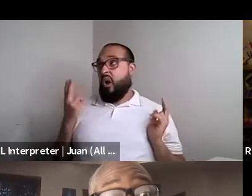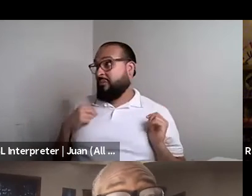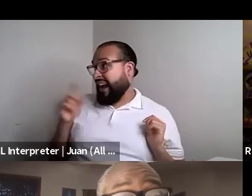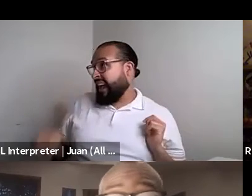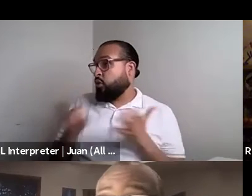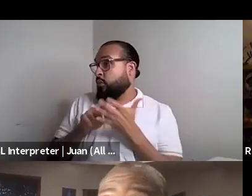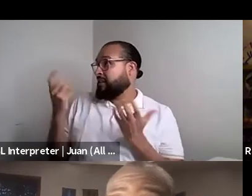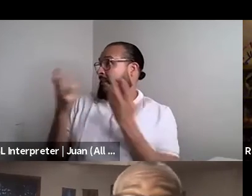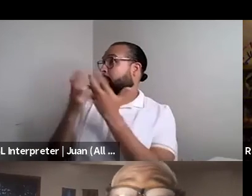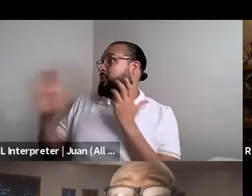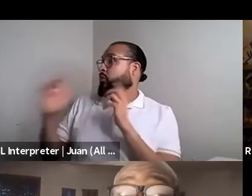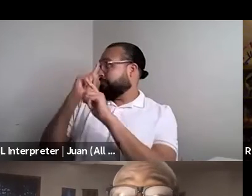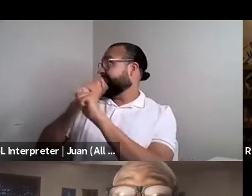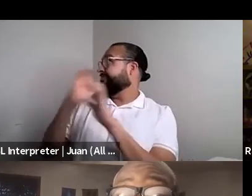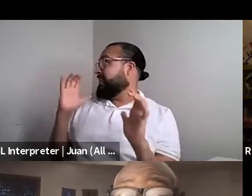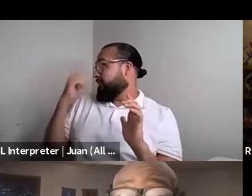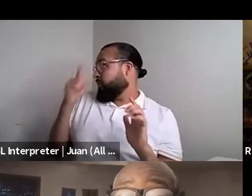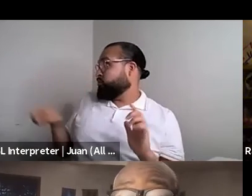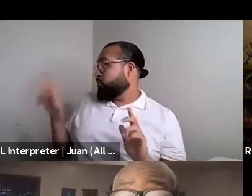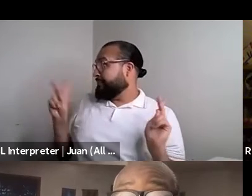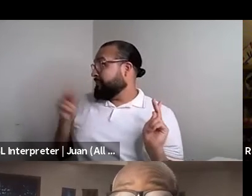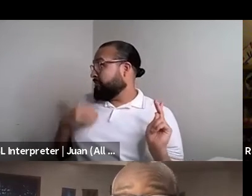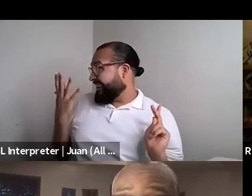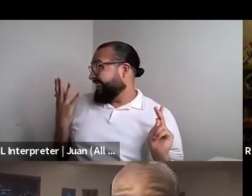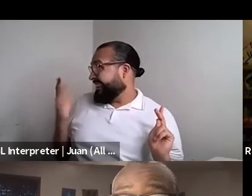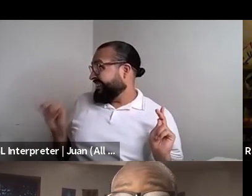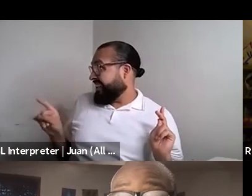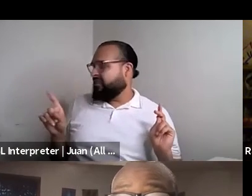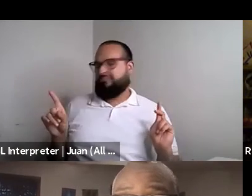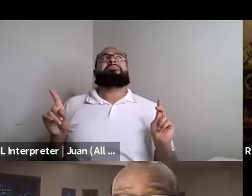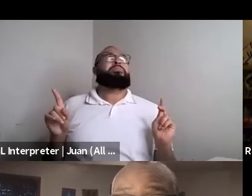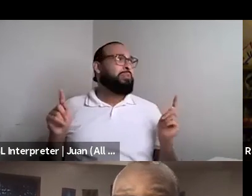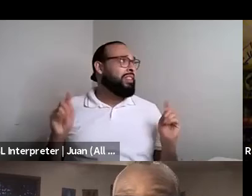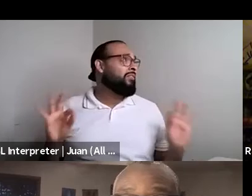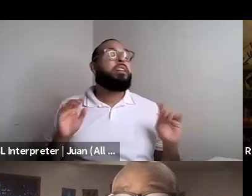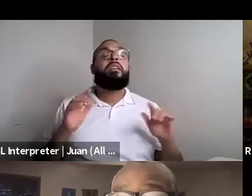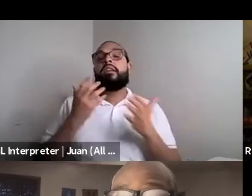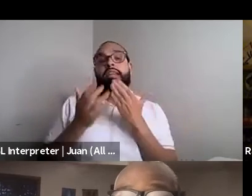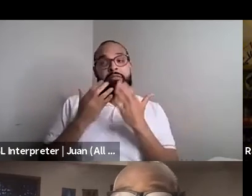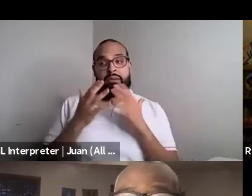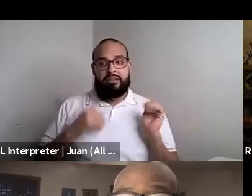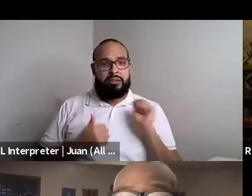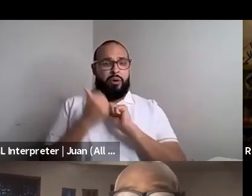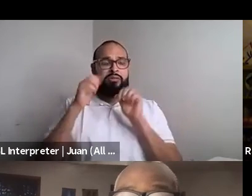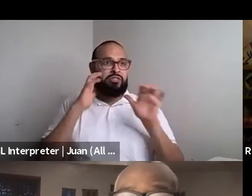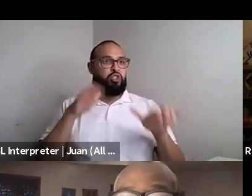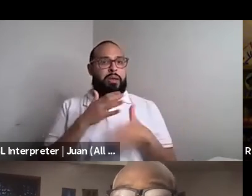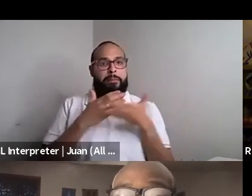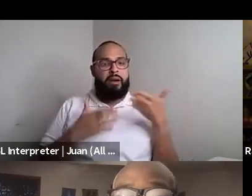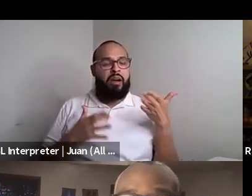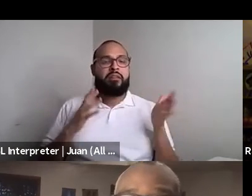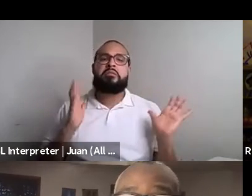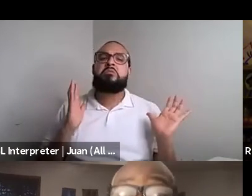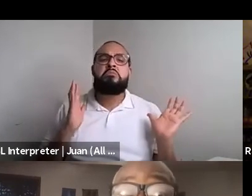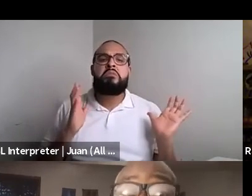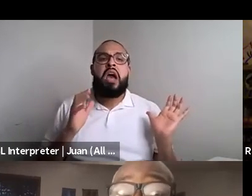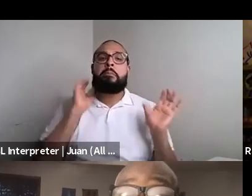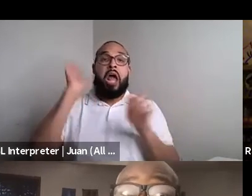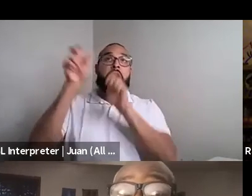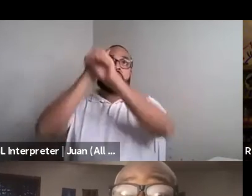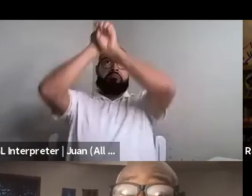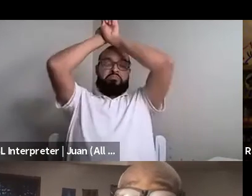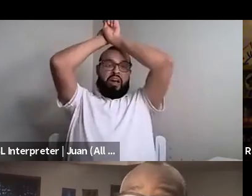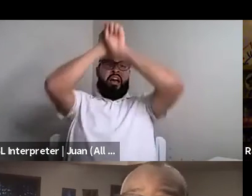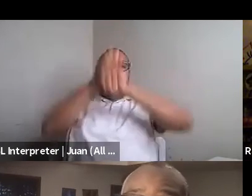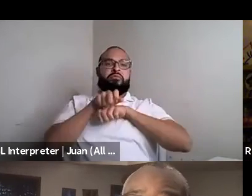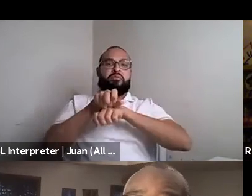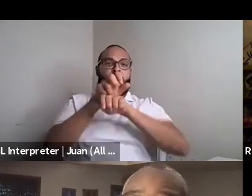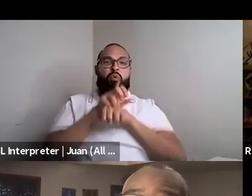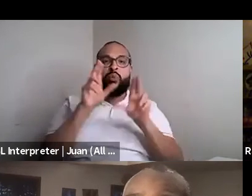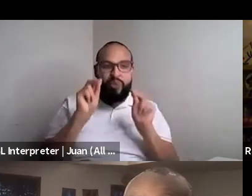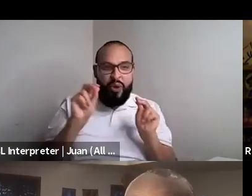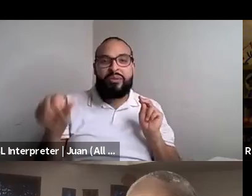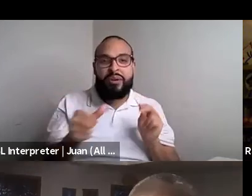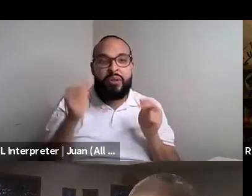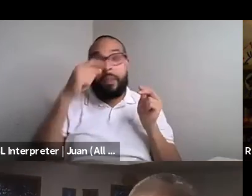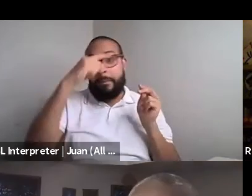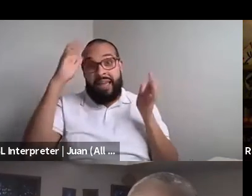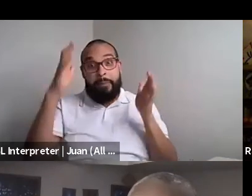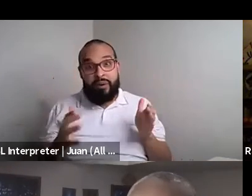Brontez Purnell: I book, you know, see the big about that story. For me, the most shocking part is not that I'm tied up in the slang, but that I found another black person to have sex with in San Francisco.